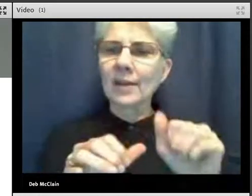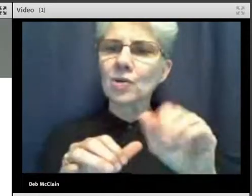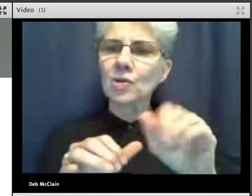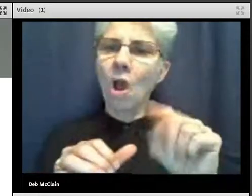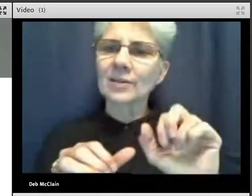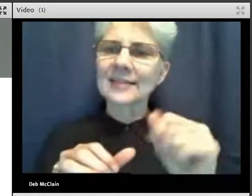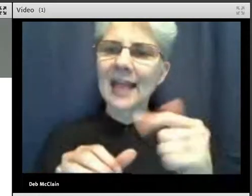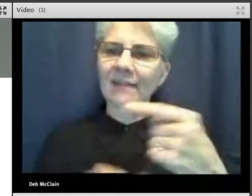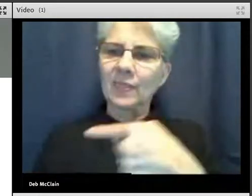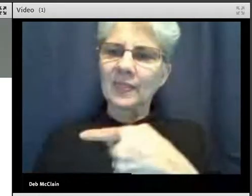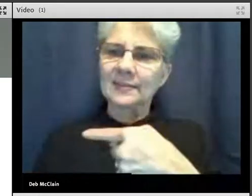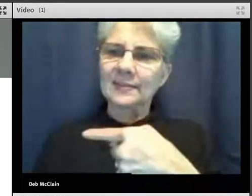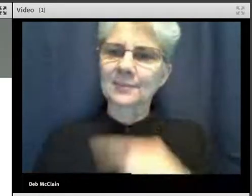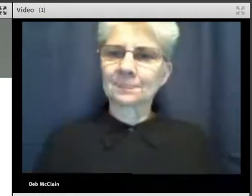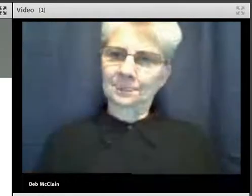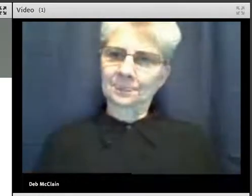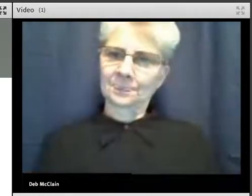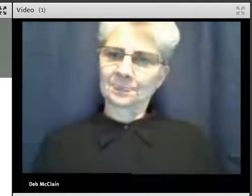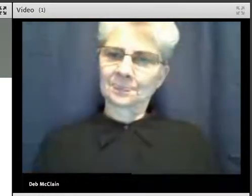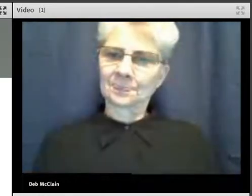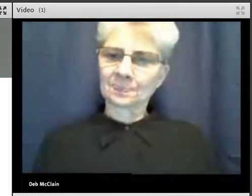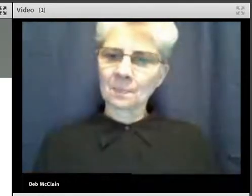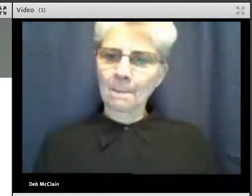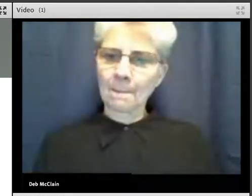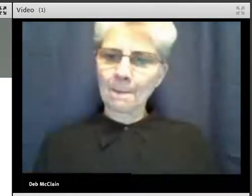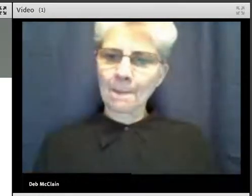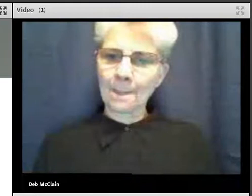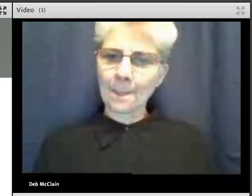So go ahead and write your alt-tag for this image.